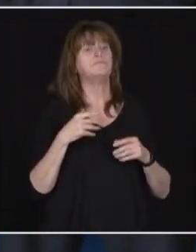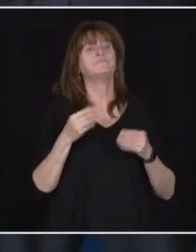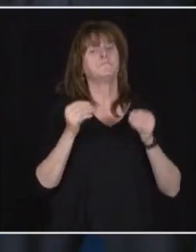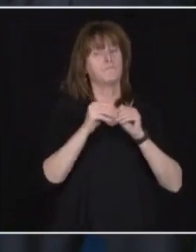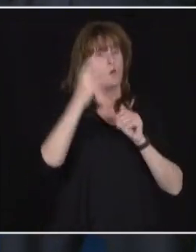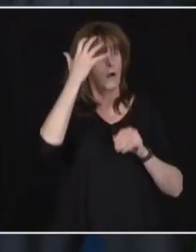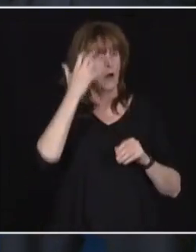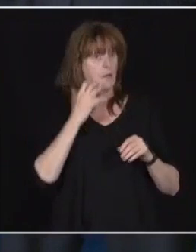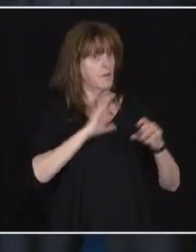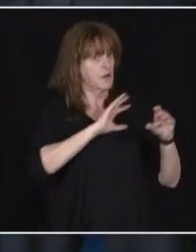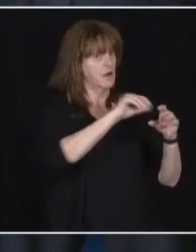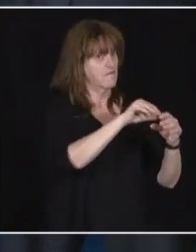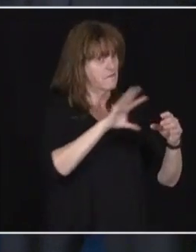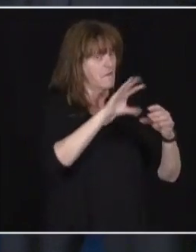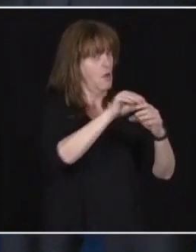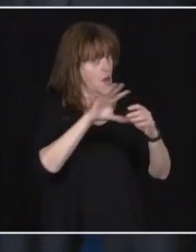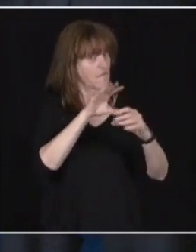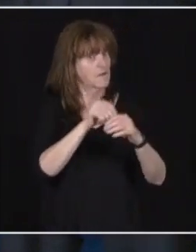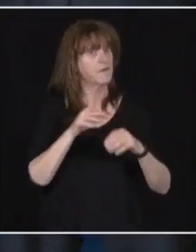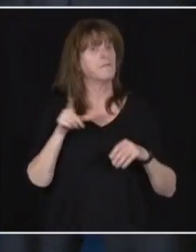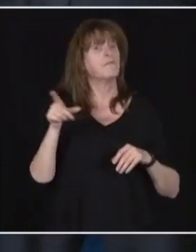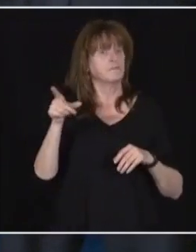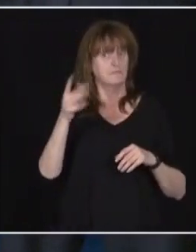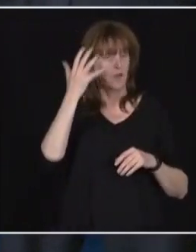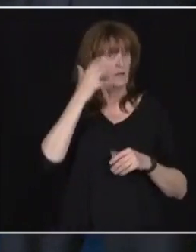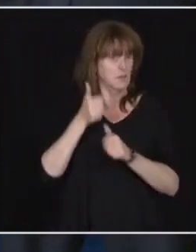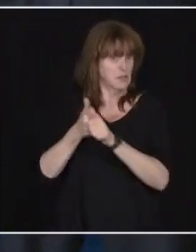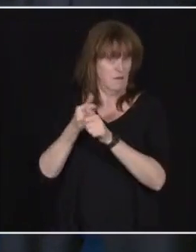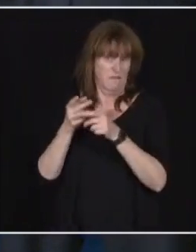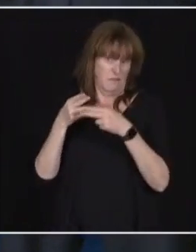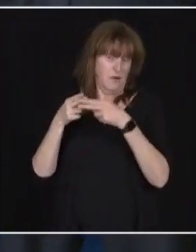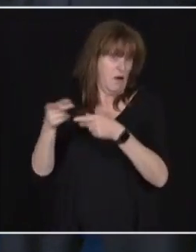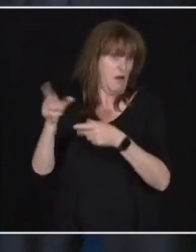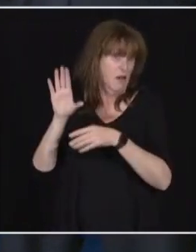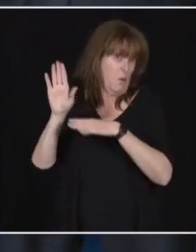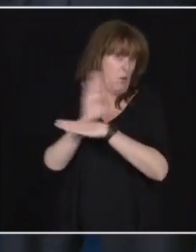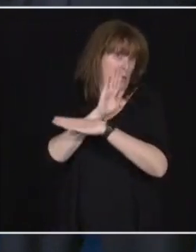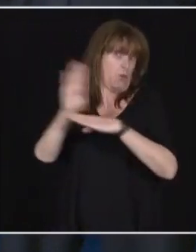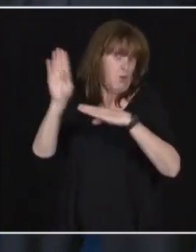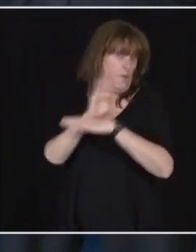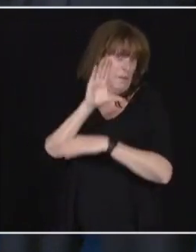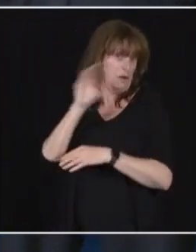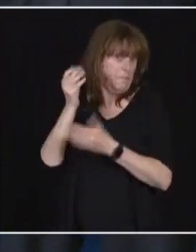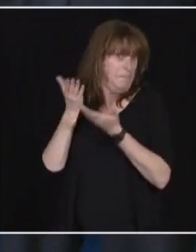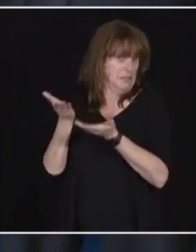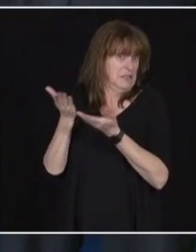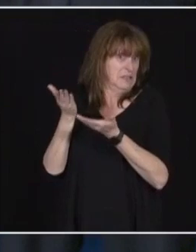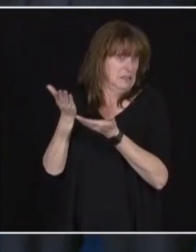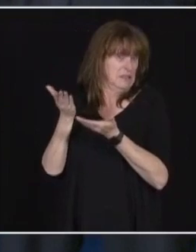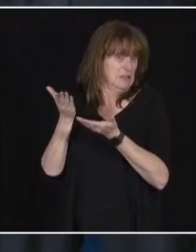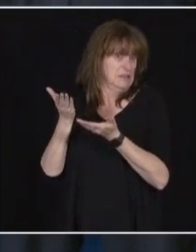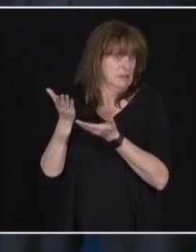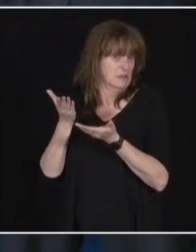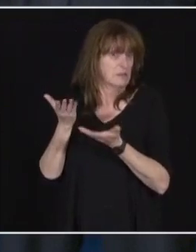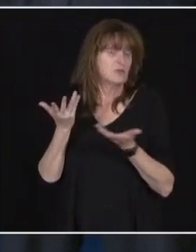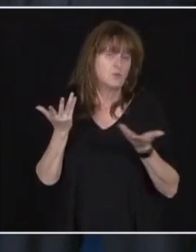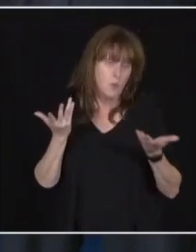What we would anticipate is that they would have more hospital involvement. The hospital is a corporation as well. While that has happened in